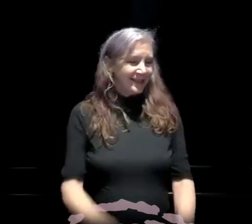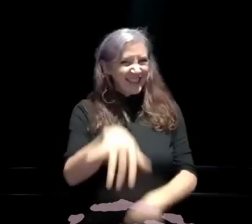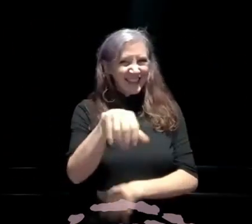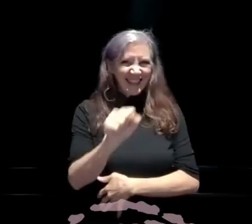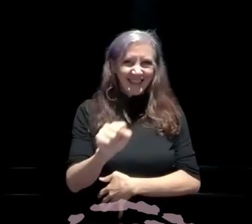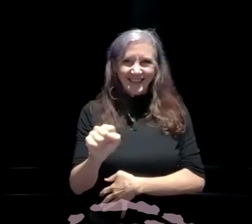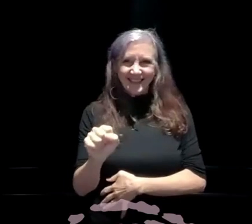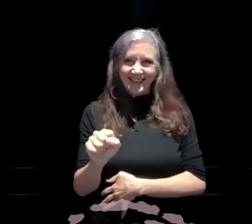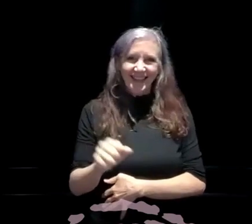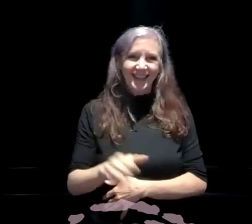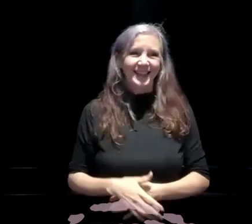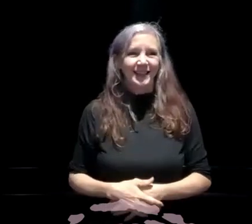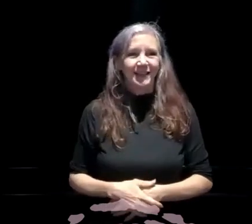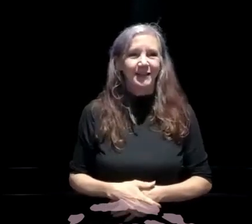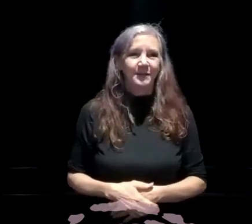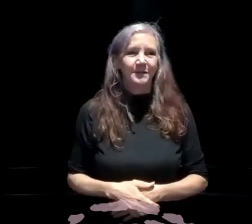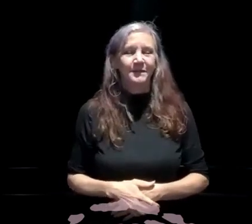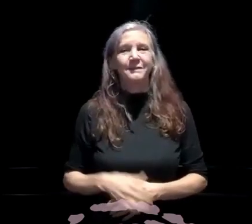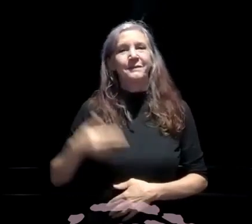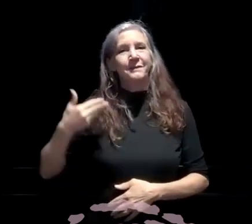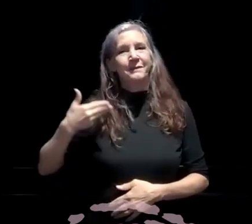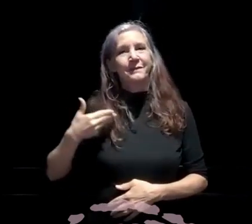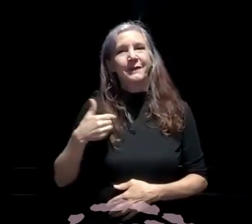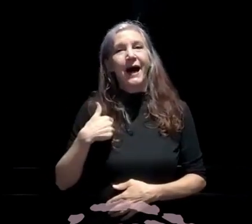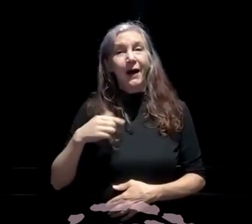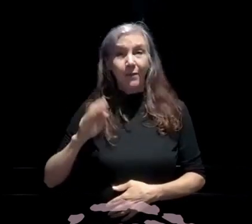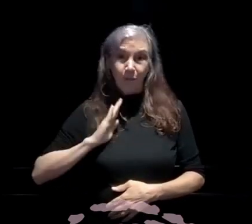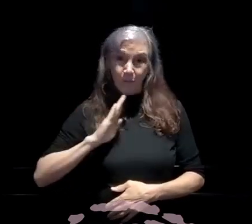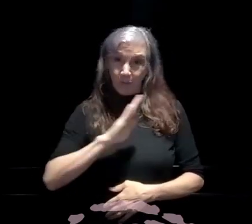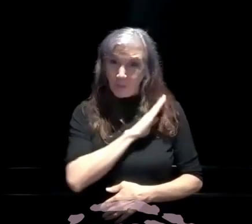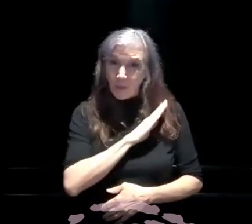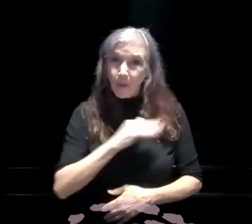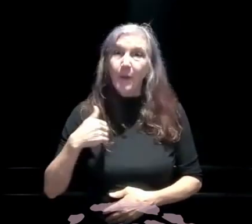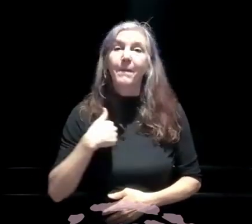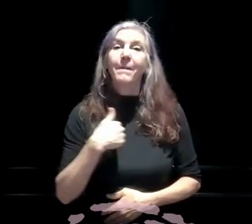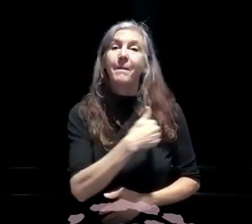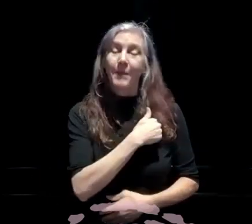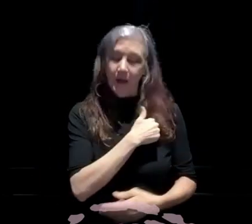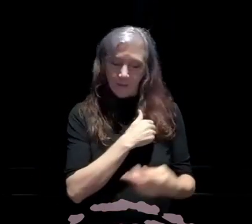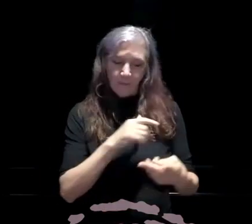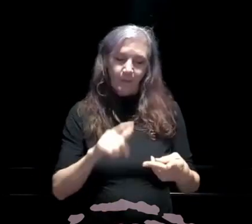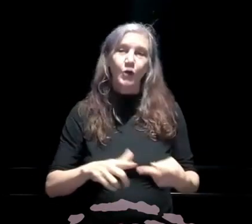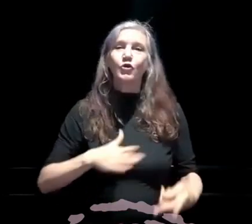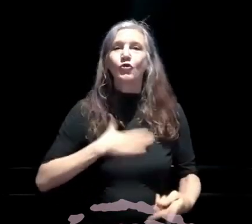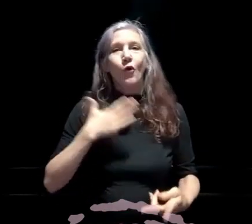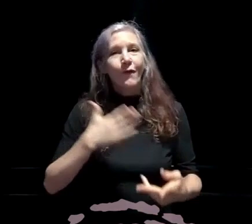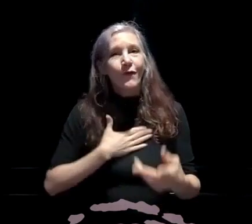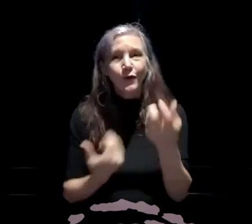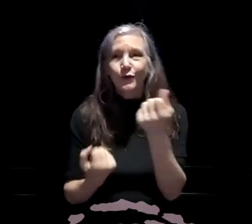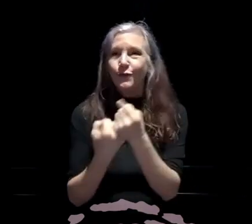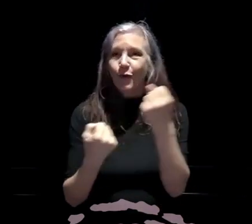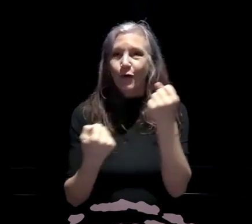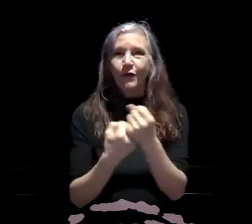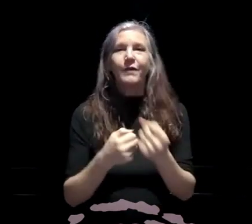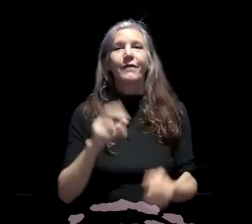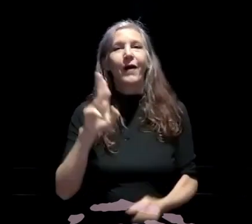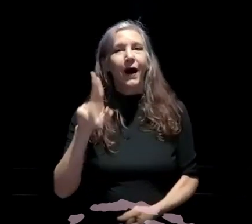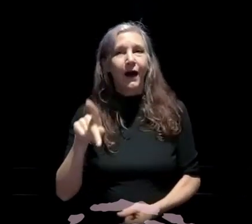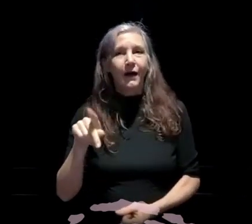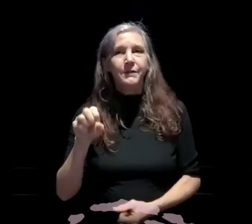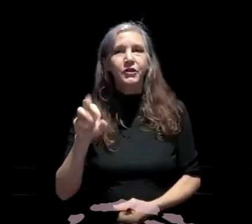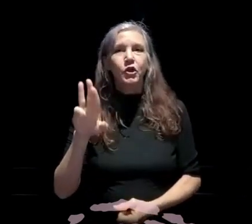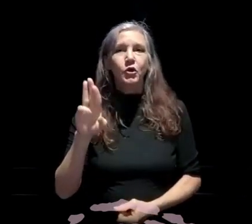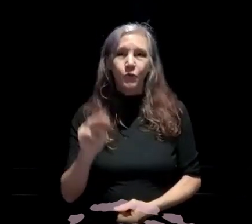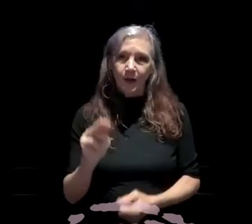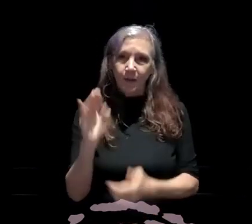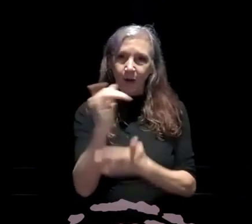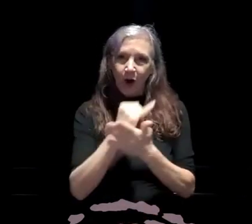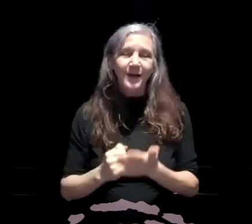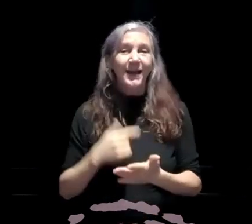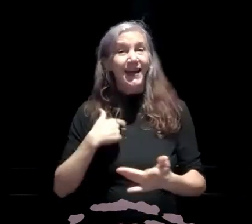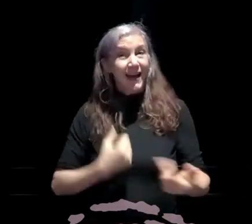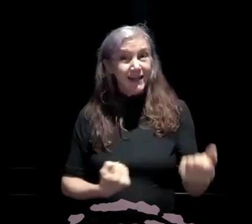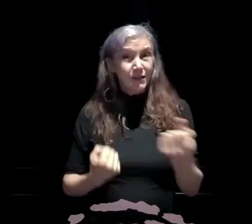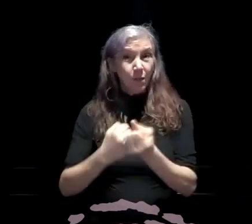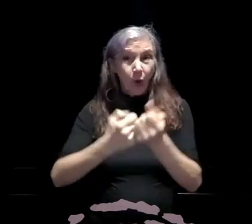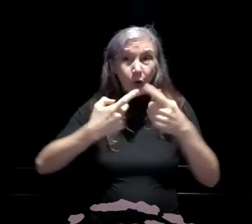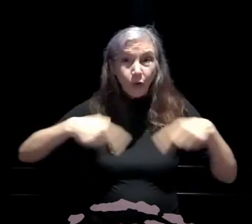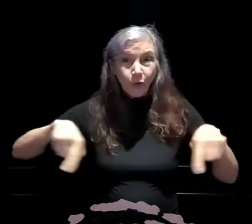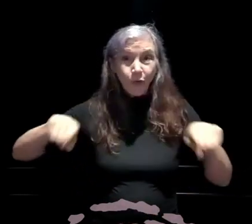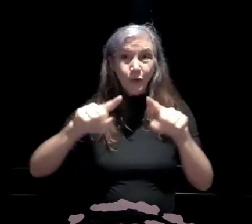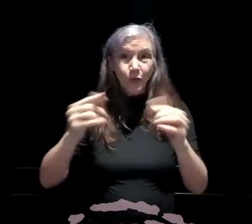Yes! I am a board member. I am a joyful supporter of upstream arts and I am a supporter of you tonight.